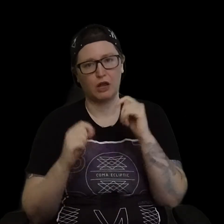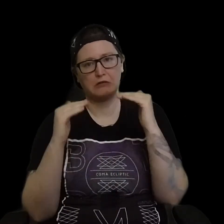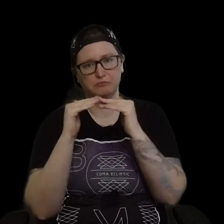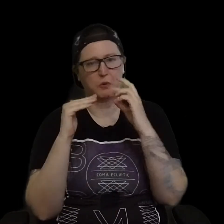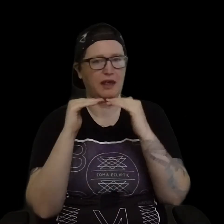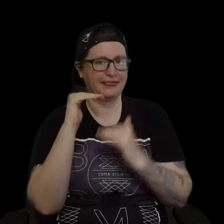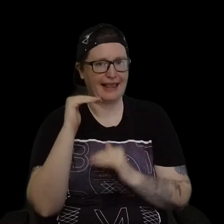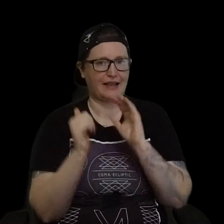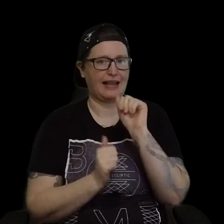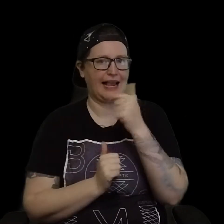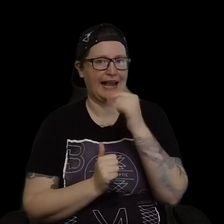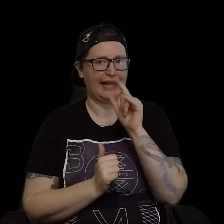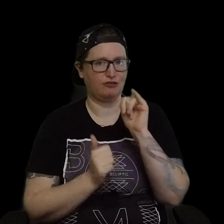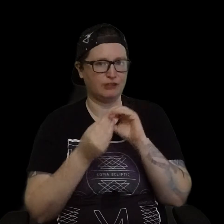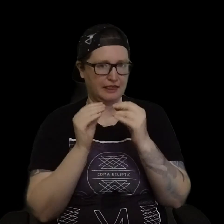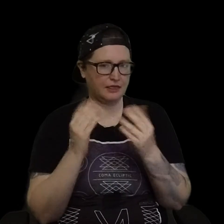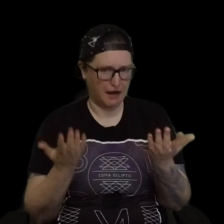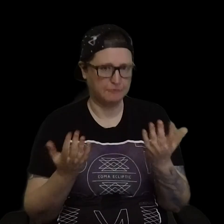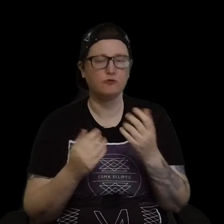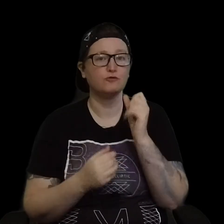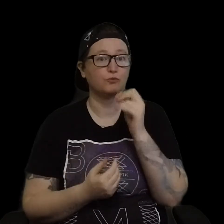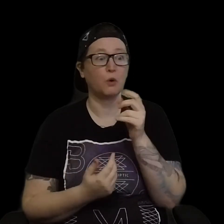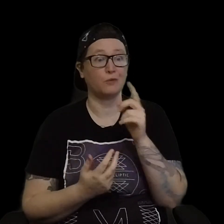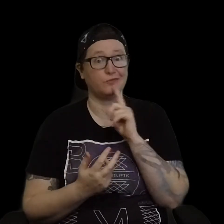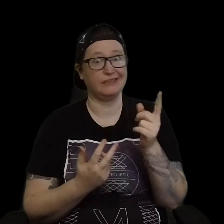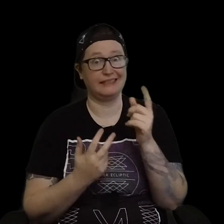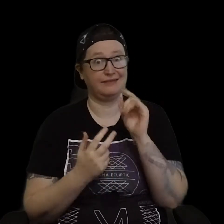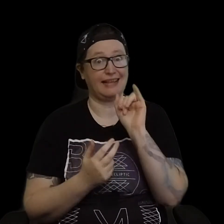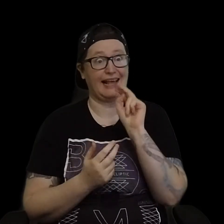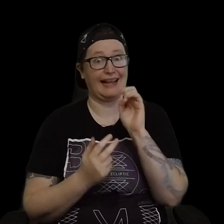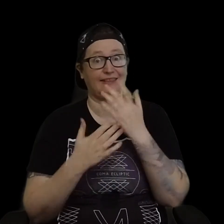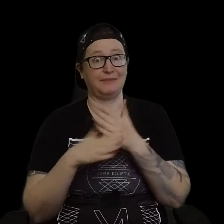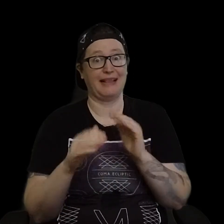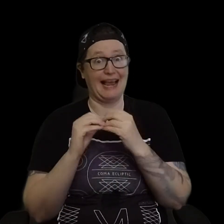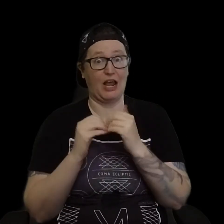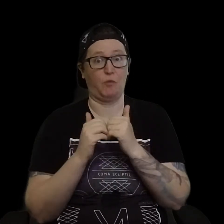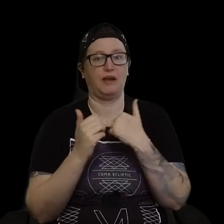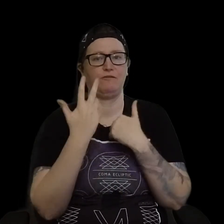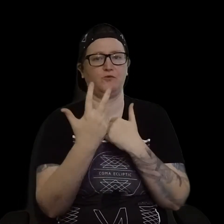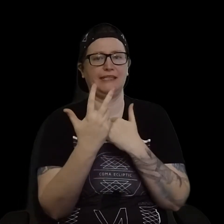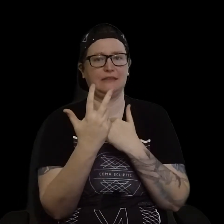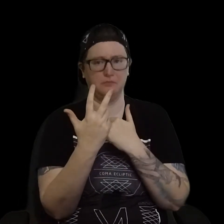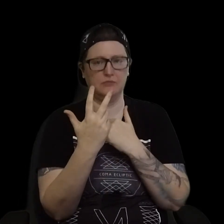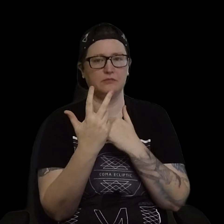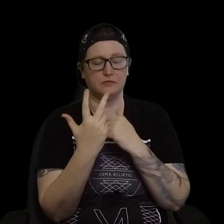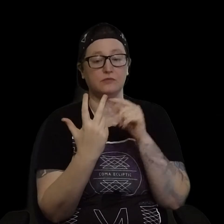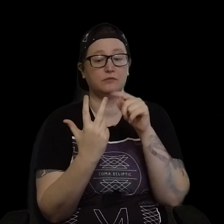a d20 try to get equal or less than a number so really how you split that initiative is you have